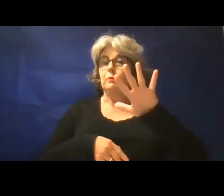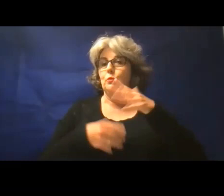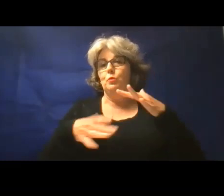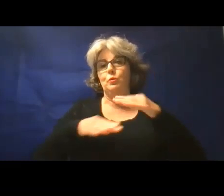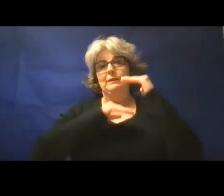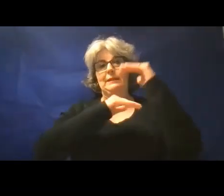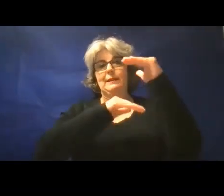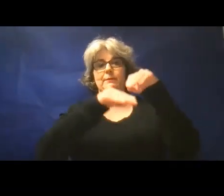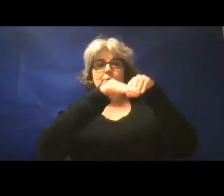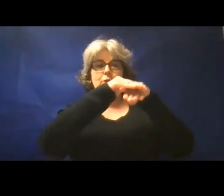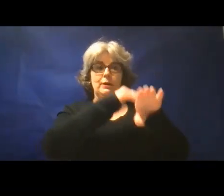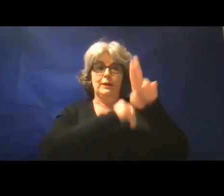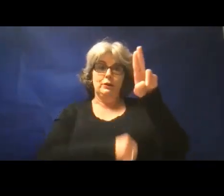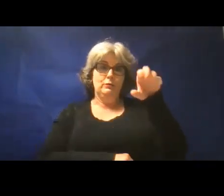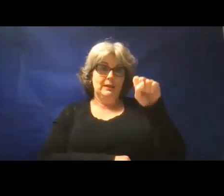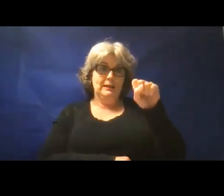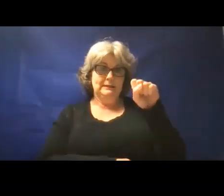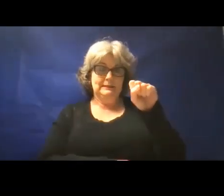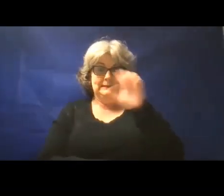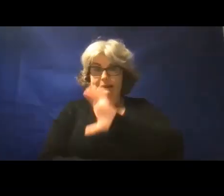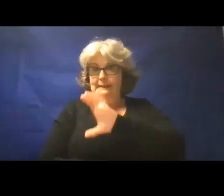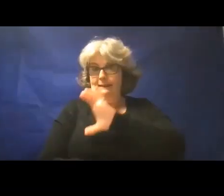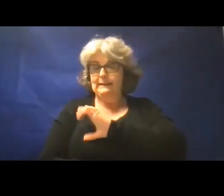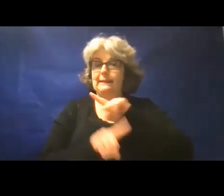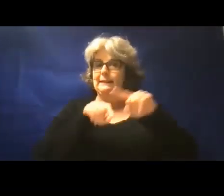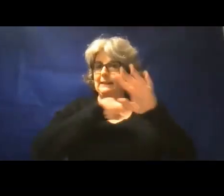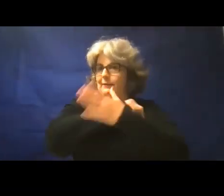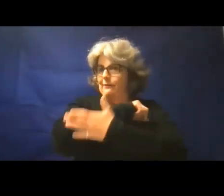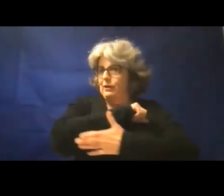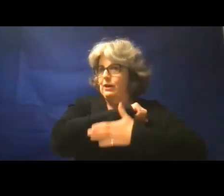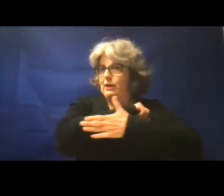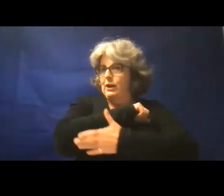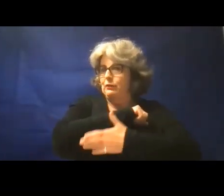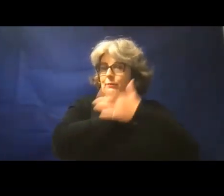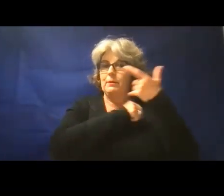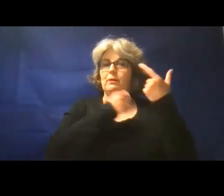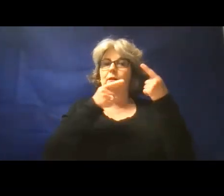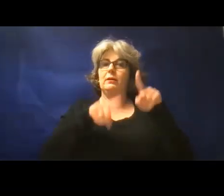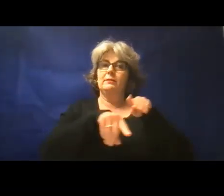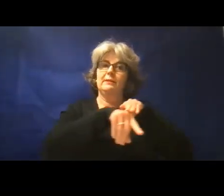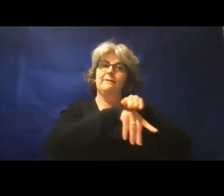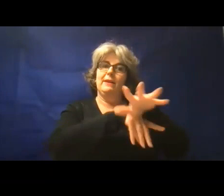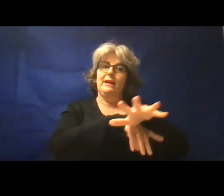U.S. citizens and other foreign nationals with a consequent effect for the travel advisory many of